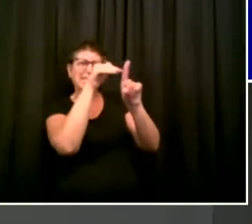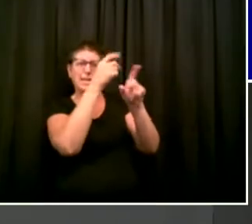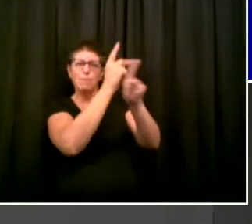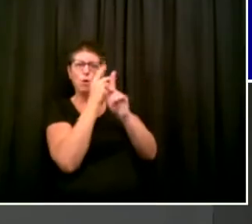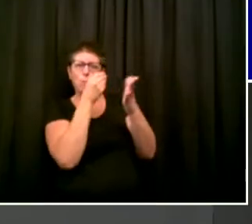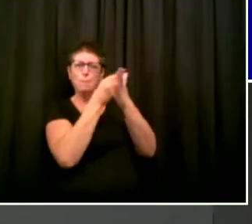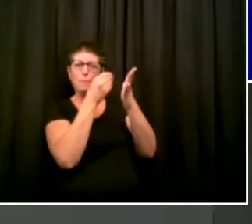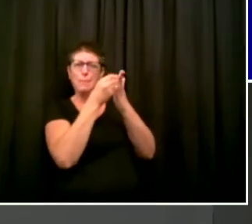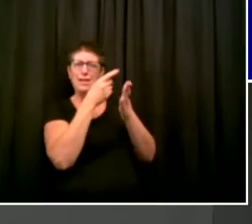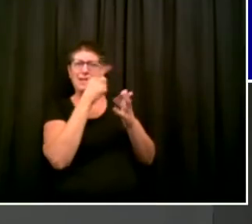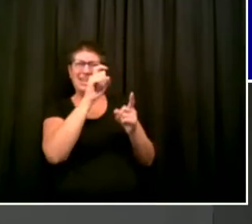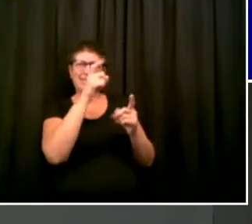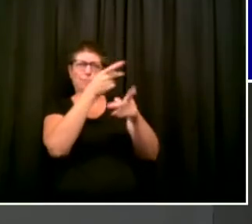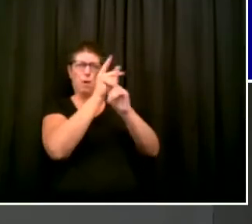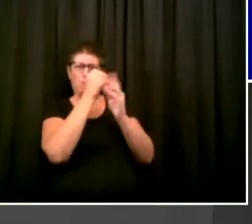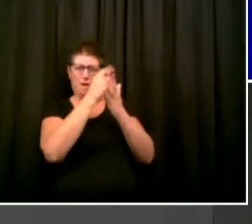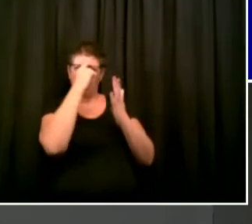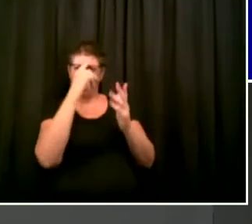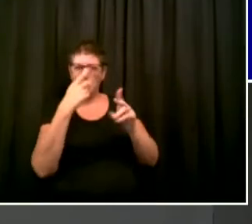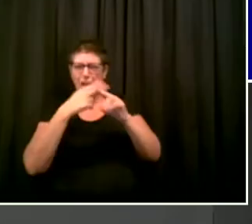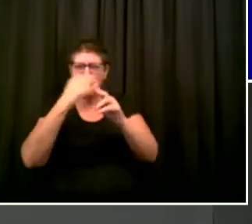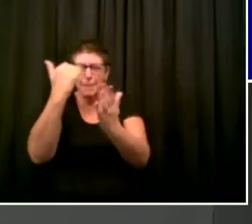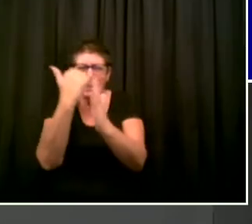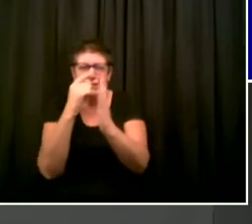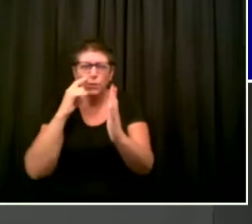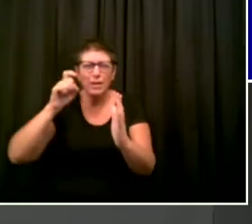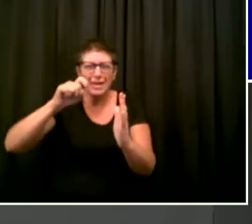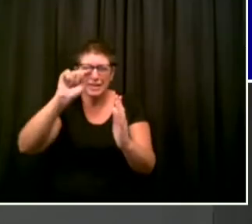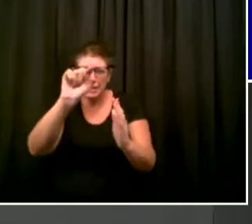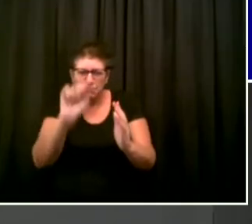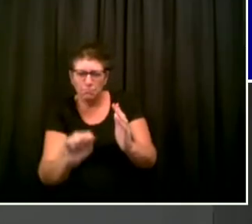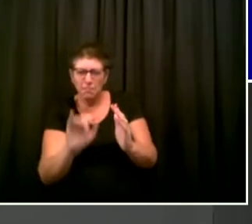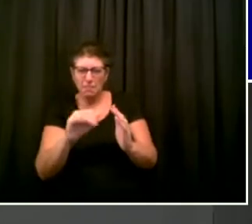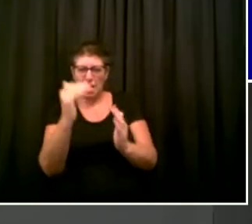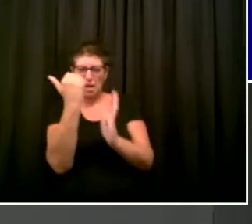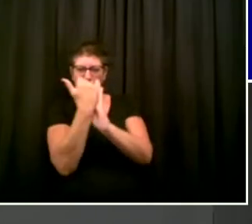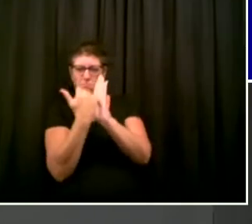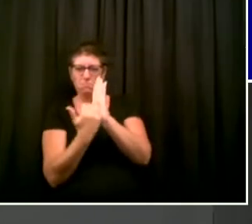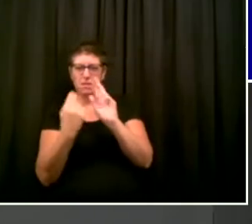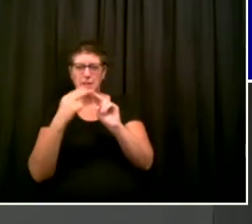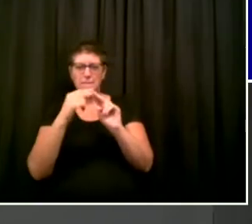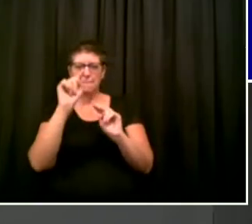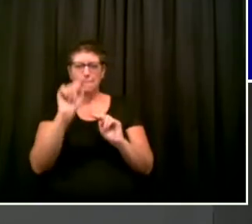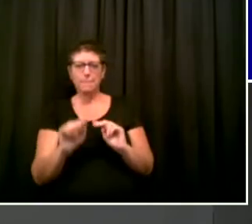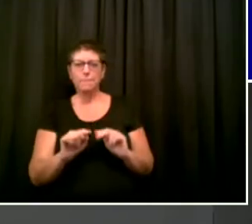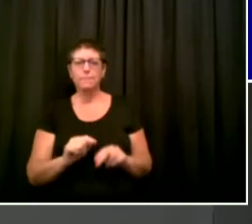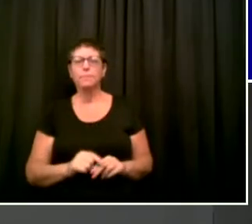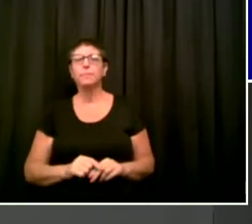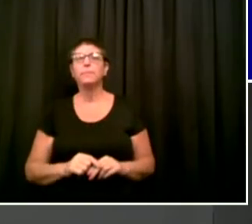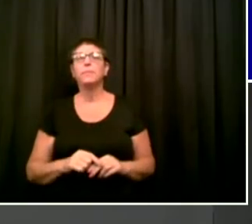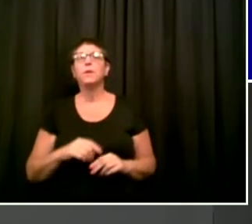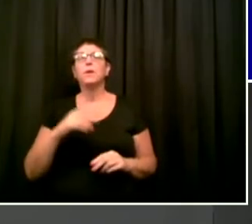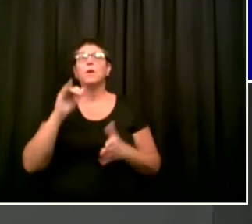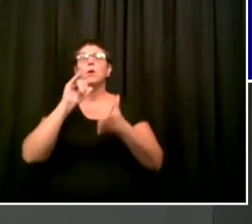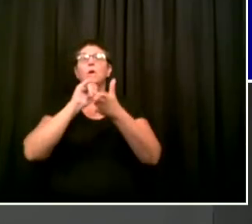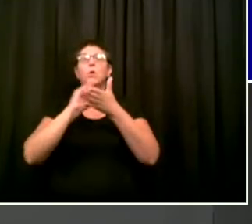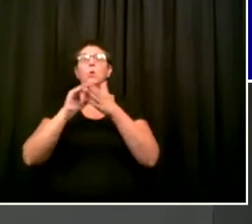REACHING OUT TO ALBANY TELLING THEM HOW IMPORTANT IT IS FOR NEW YORK CITY, BUT NOT JUST FOR NEW YORK CITY, THE ASSOCIATION OF CONUTISE HS A